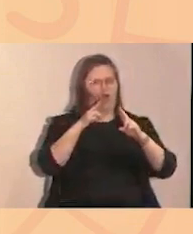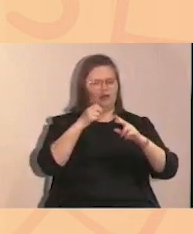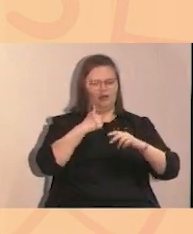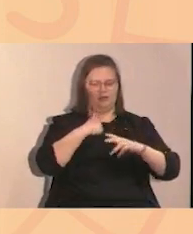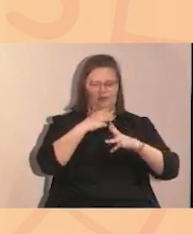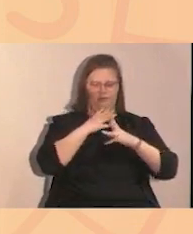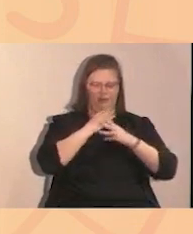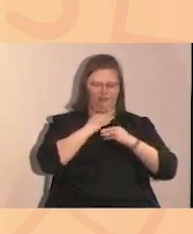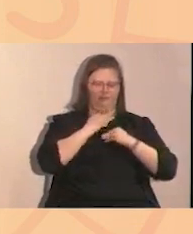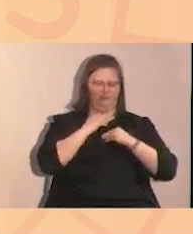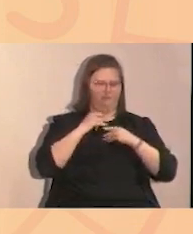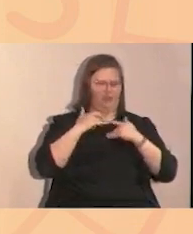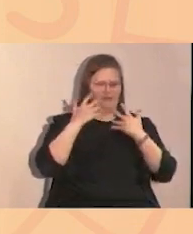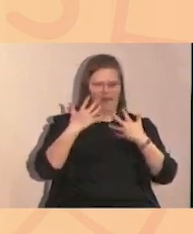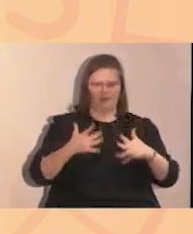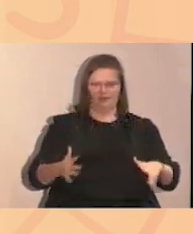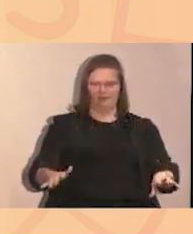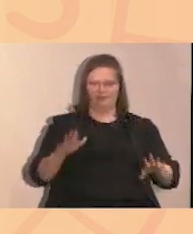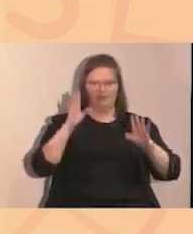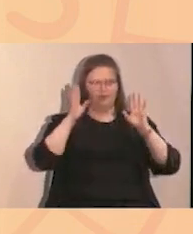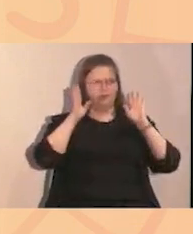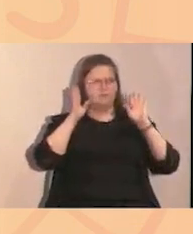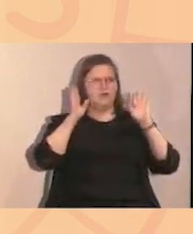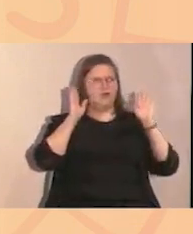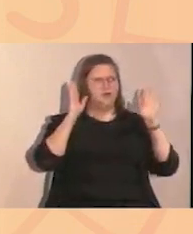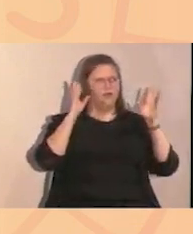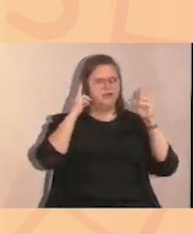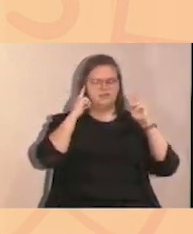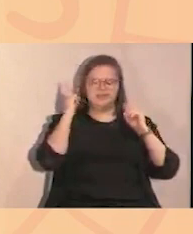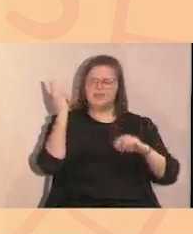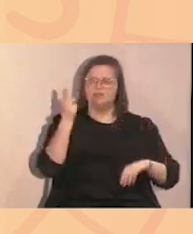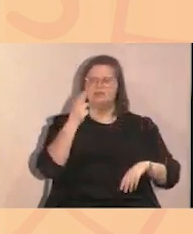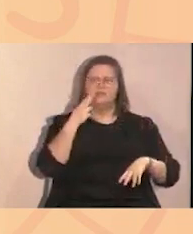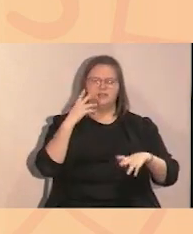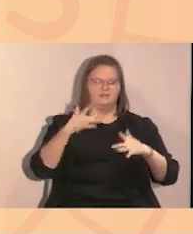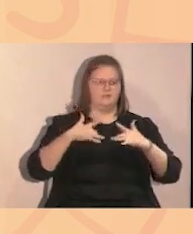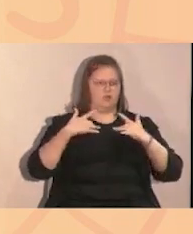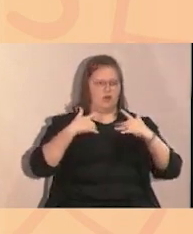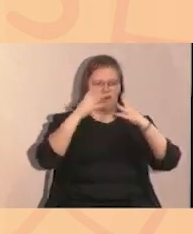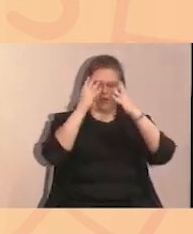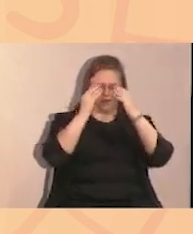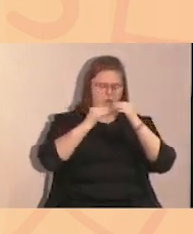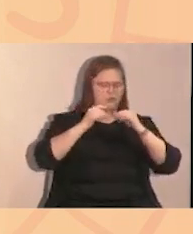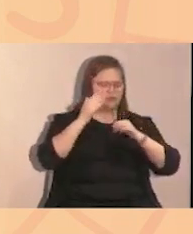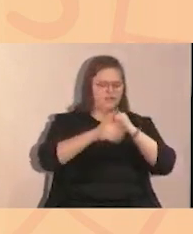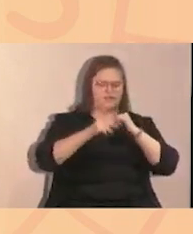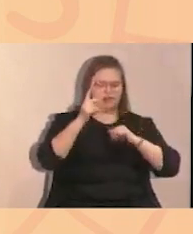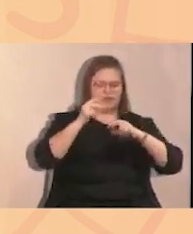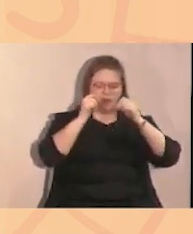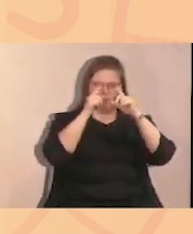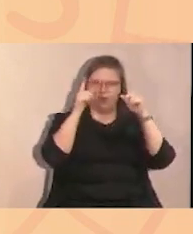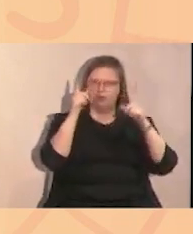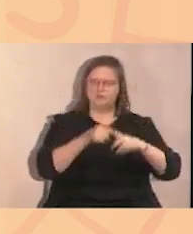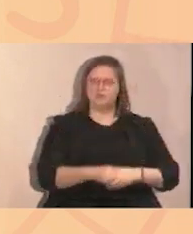My feelings numbed, my ears deaf to life, my eyes closed, open no more.